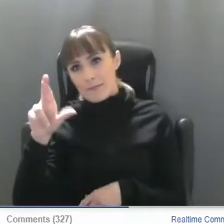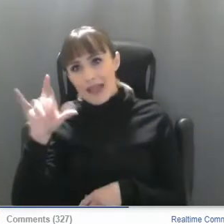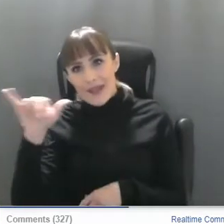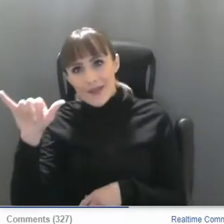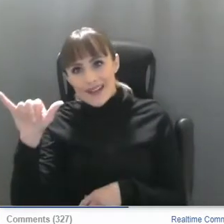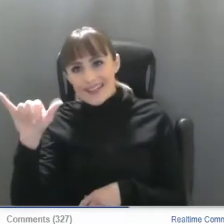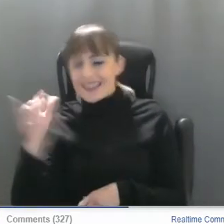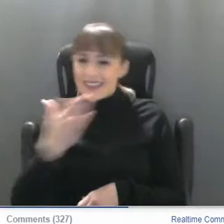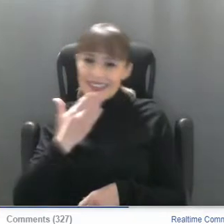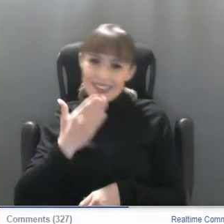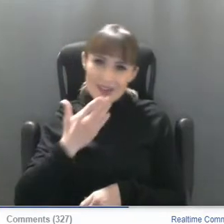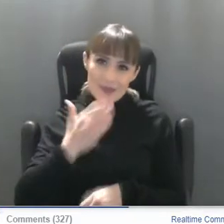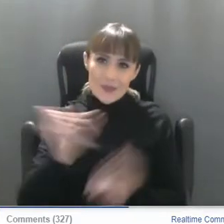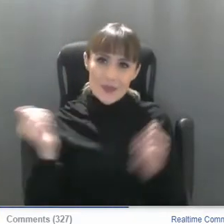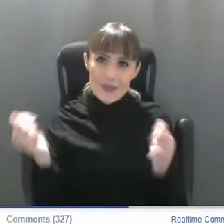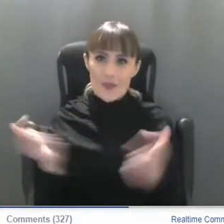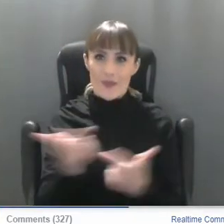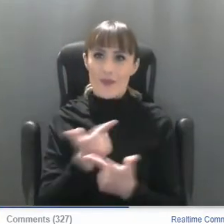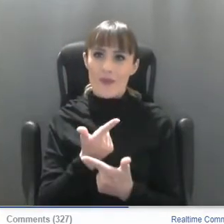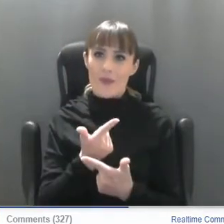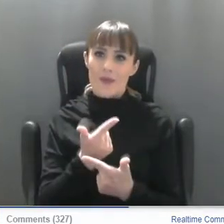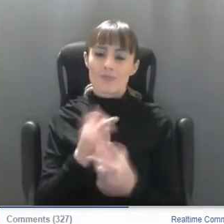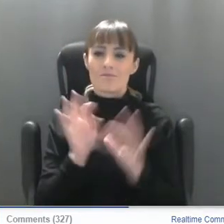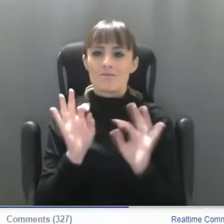We're just gonna wait-hang tight here for another minute.